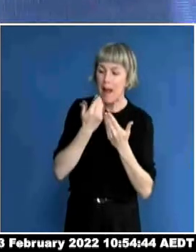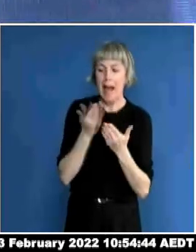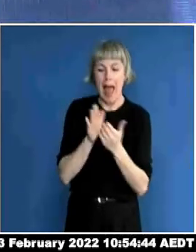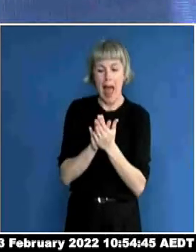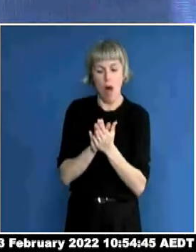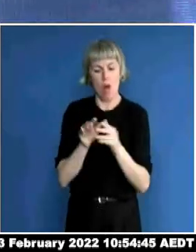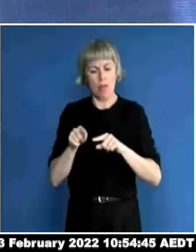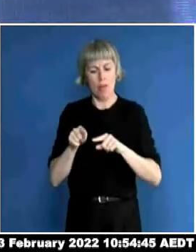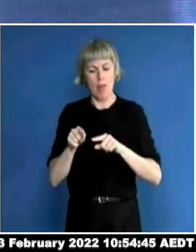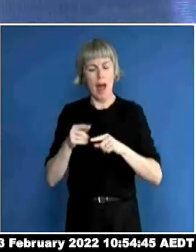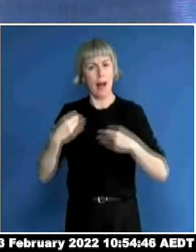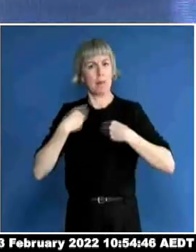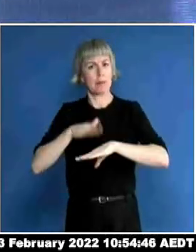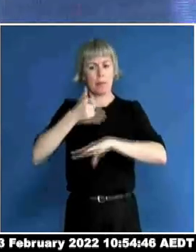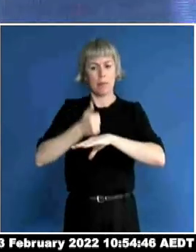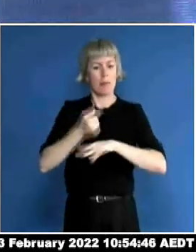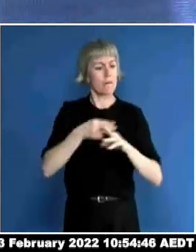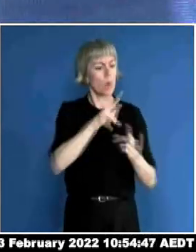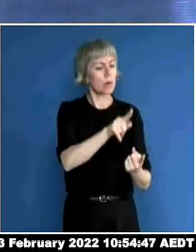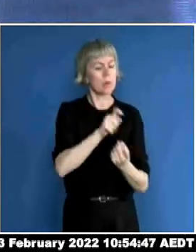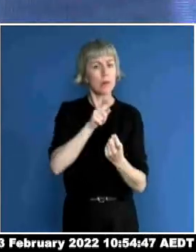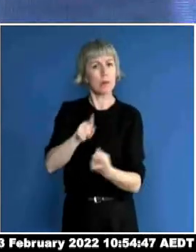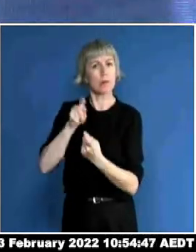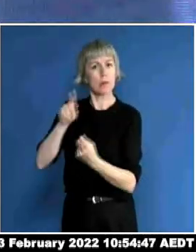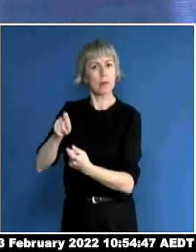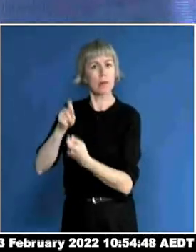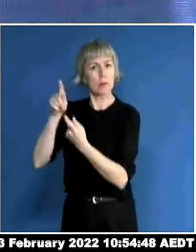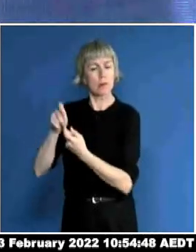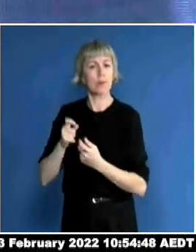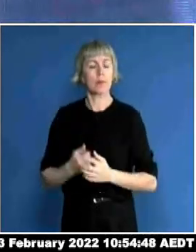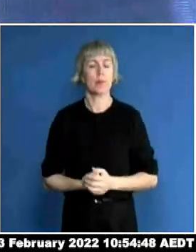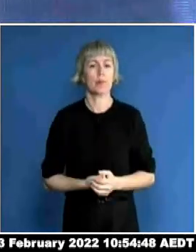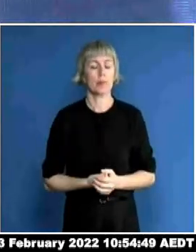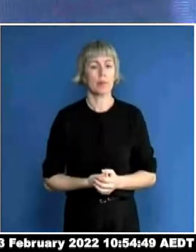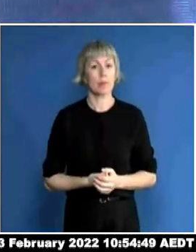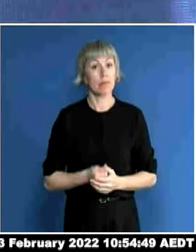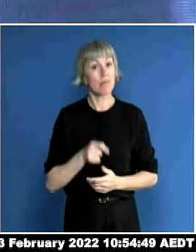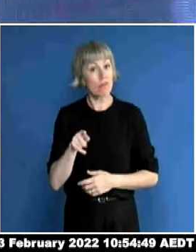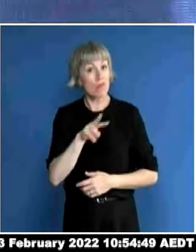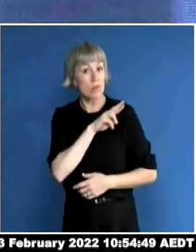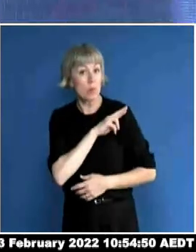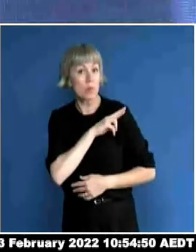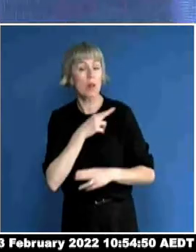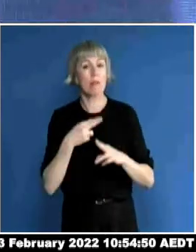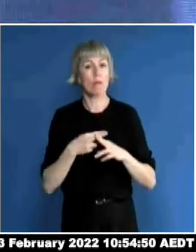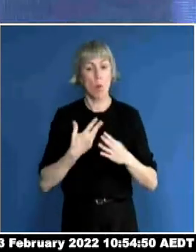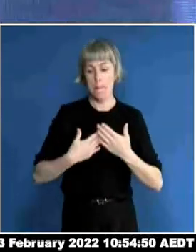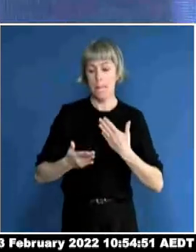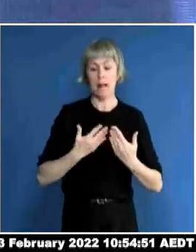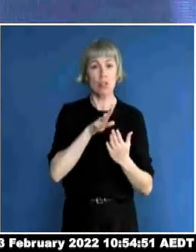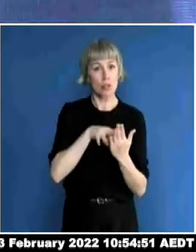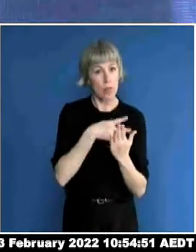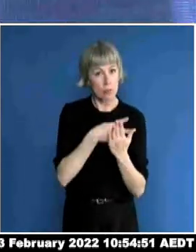TLH was responsible for managing timesheets, processing weekly wages, and addressing